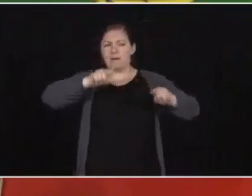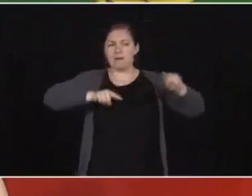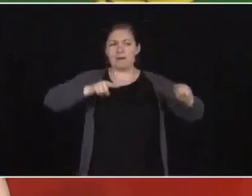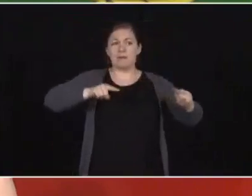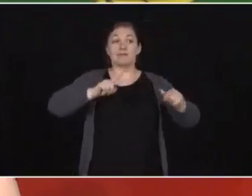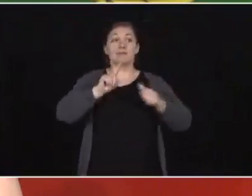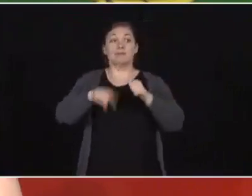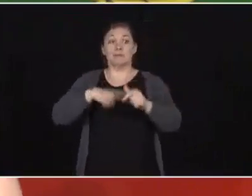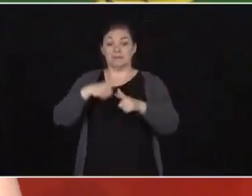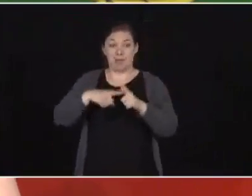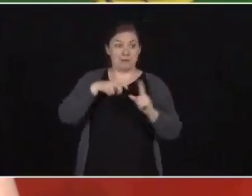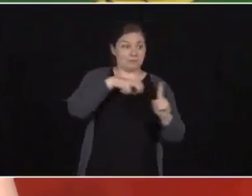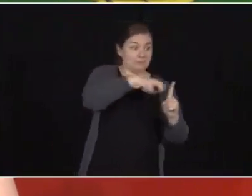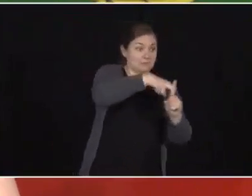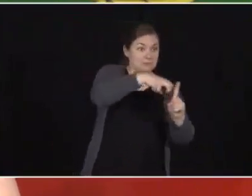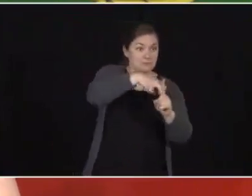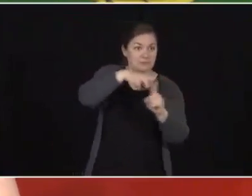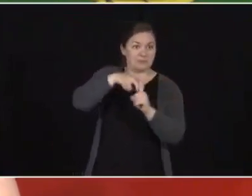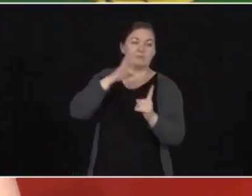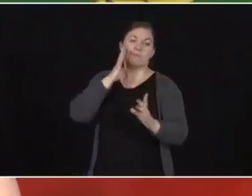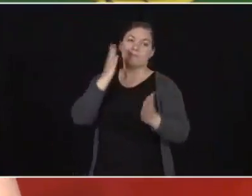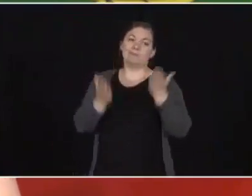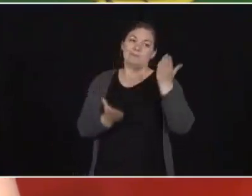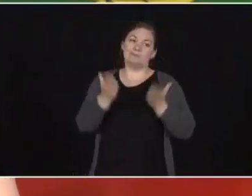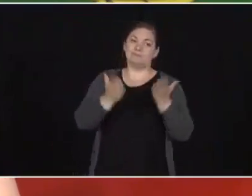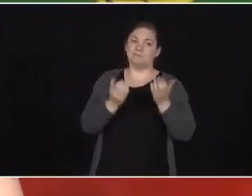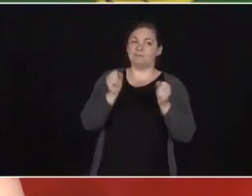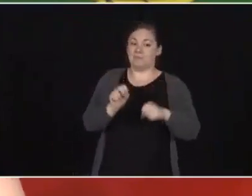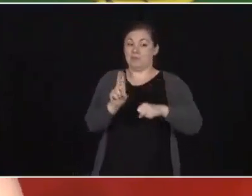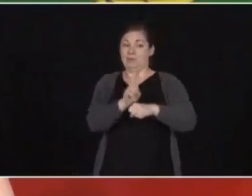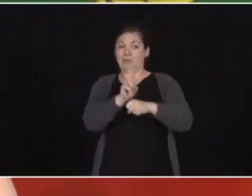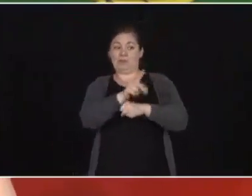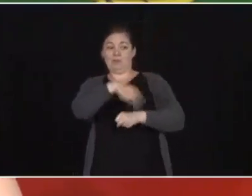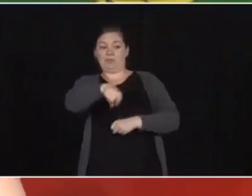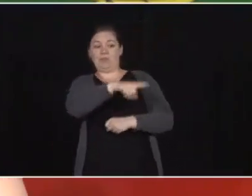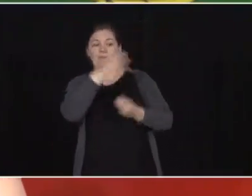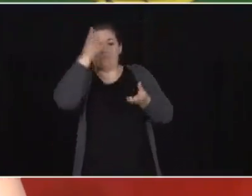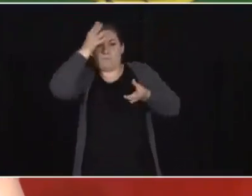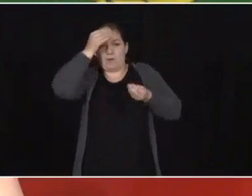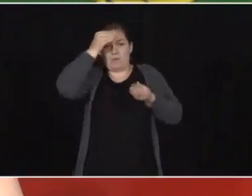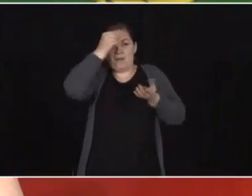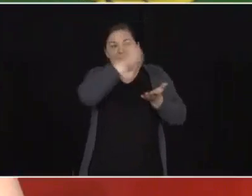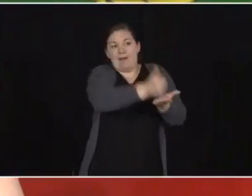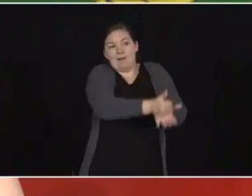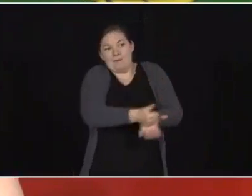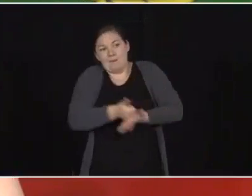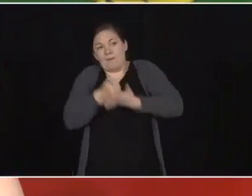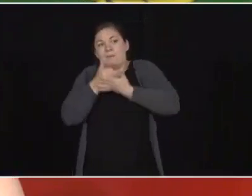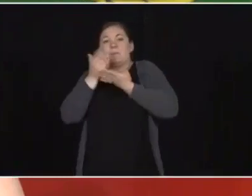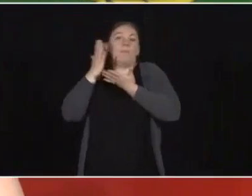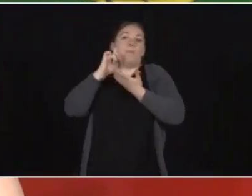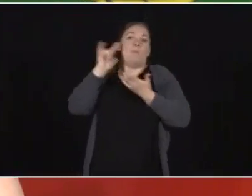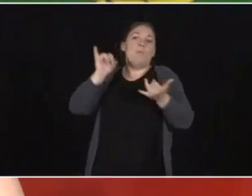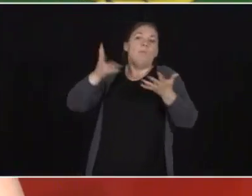variability is and where we might target more efforts or those that are targeting the efforts that might use this data